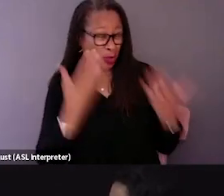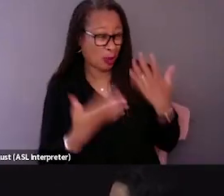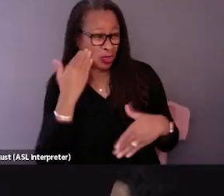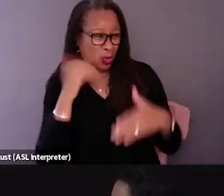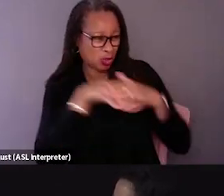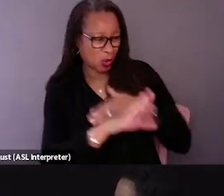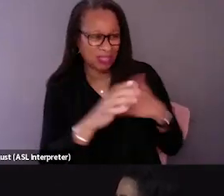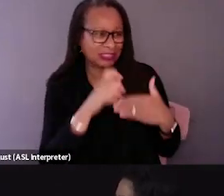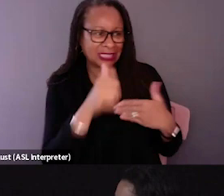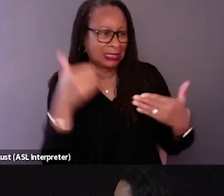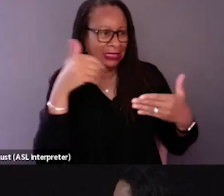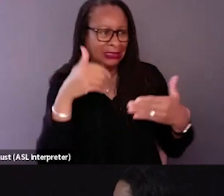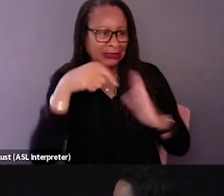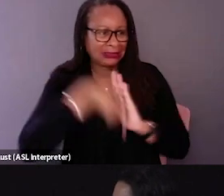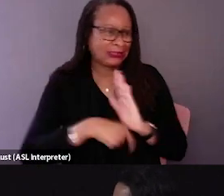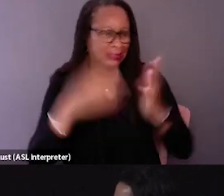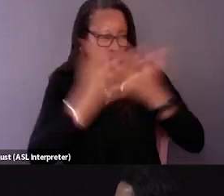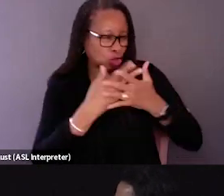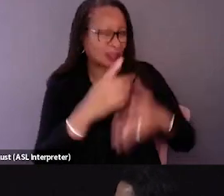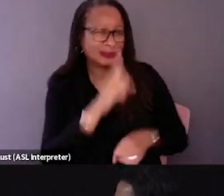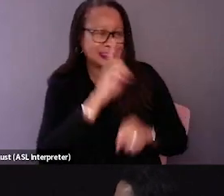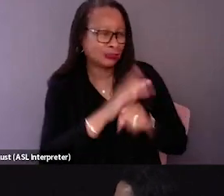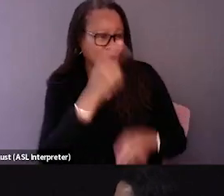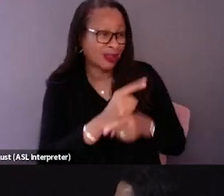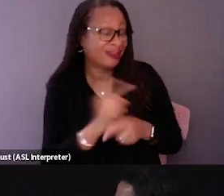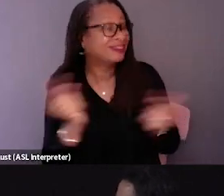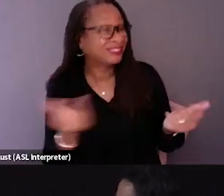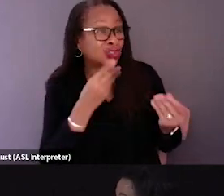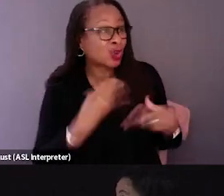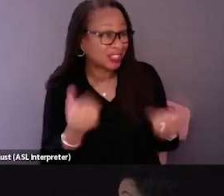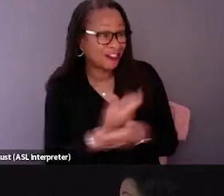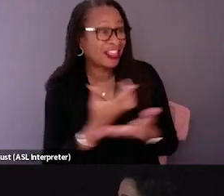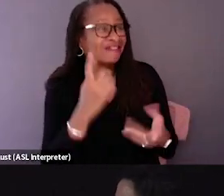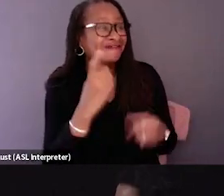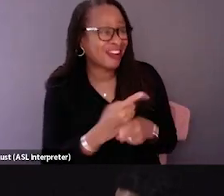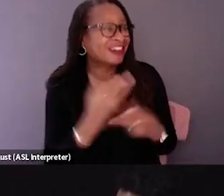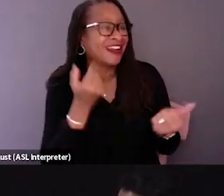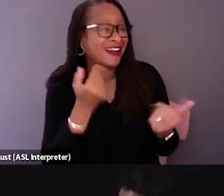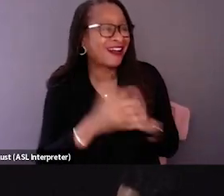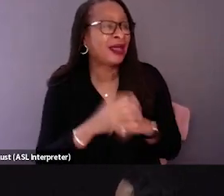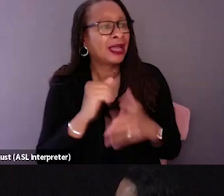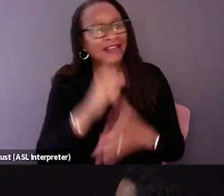'cause she's told us everything, hasn't she, either in fiction or in interviews.